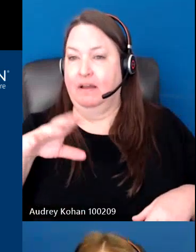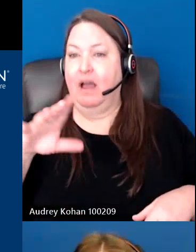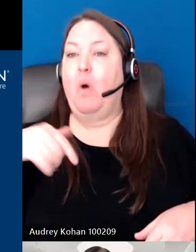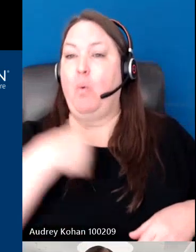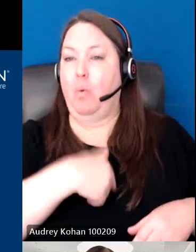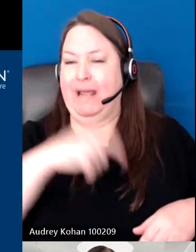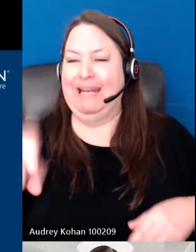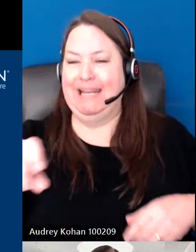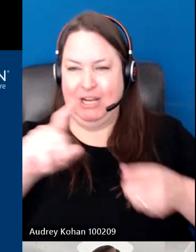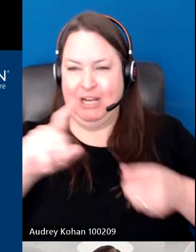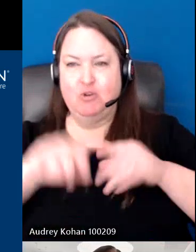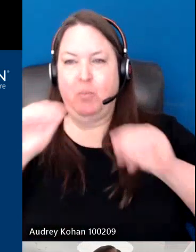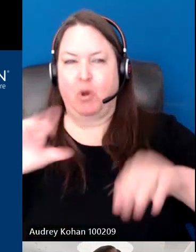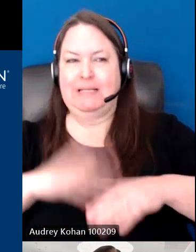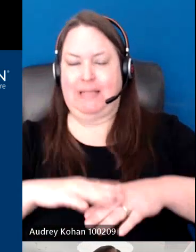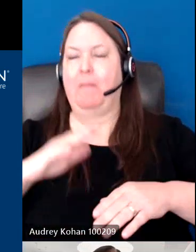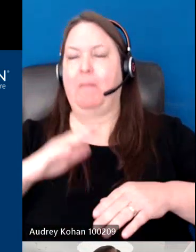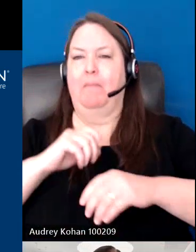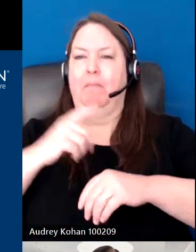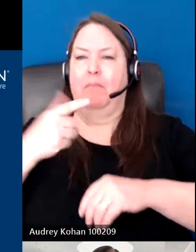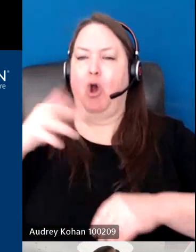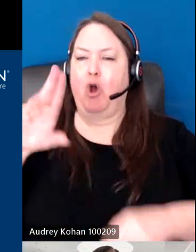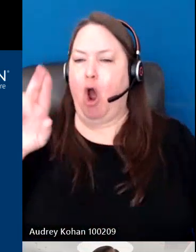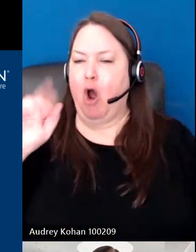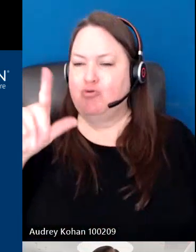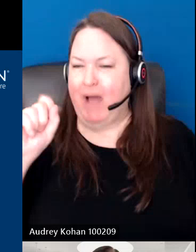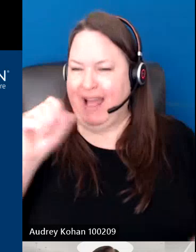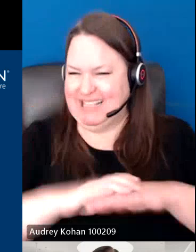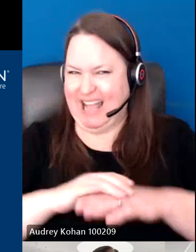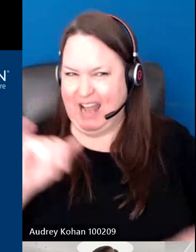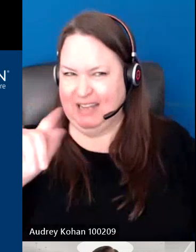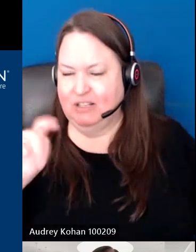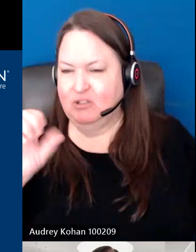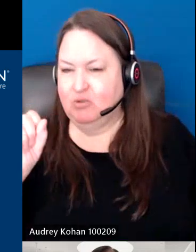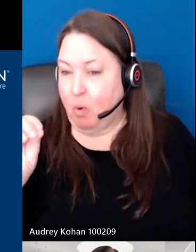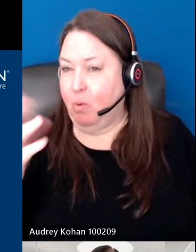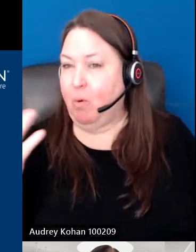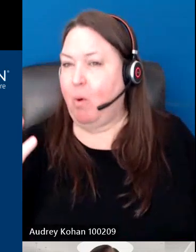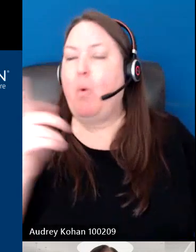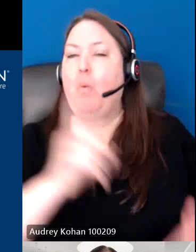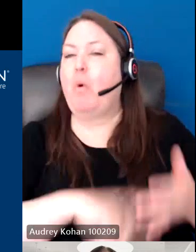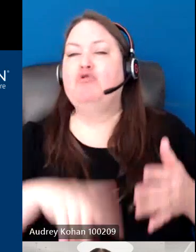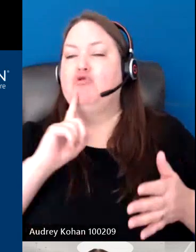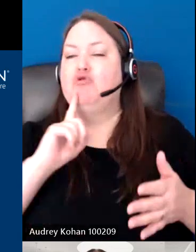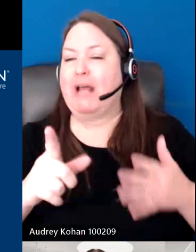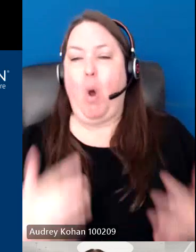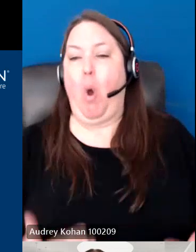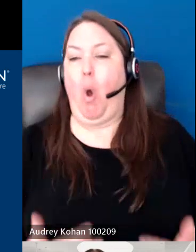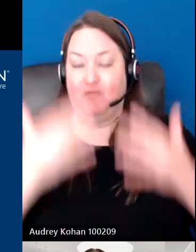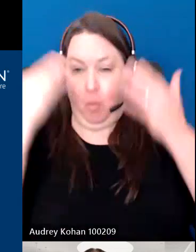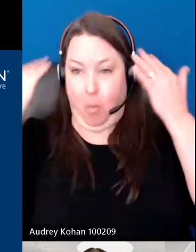put some guard rails on it what really um is overwhelming is for instance currently